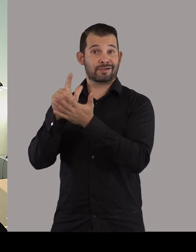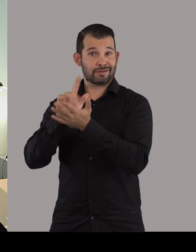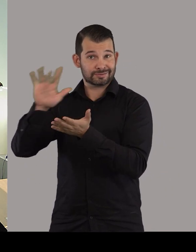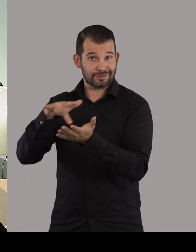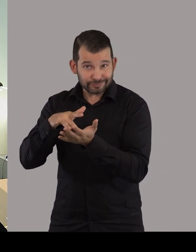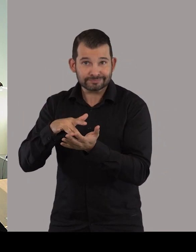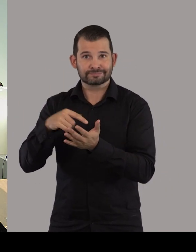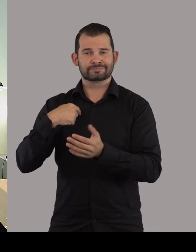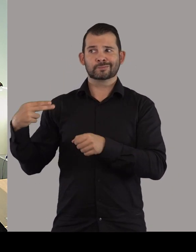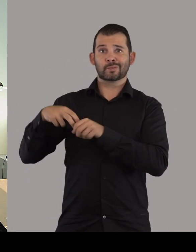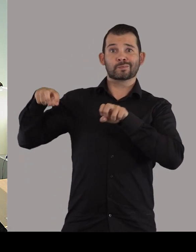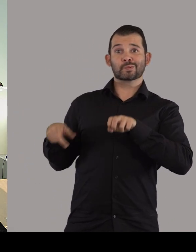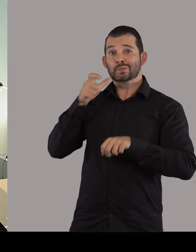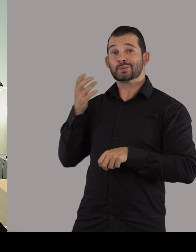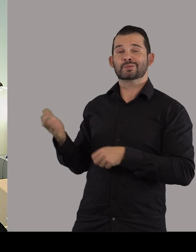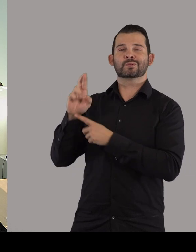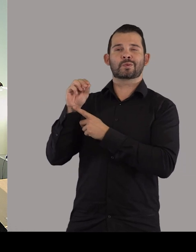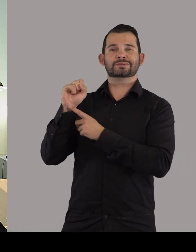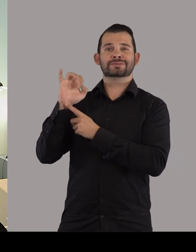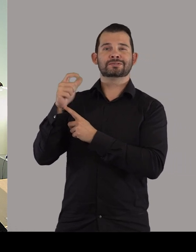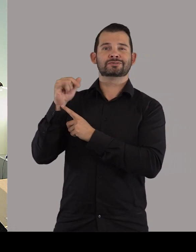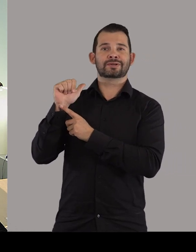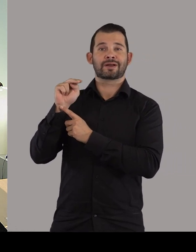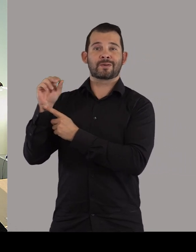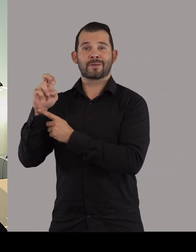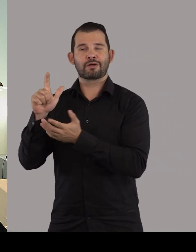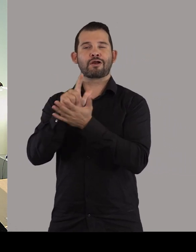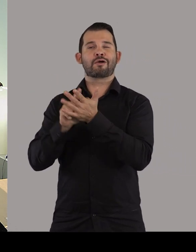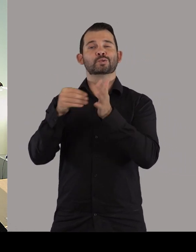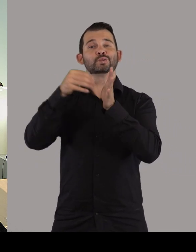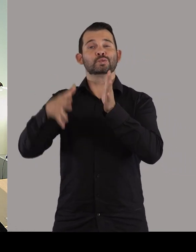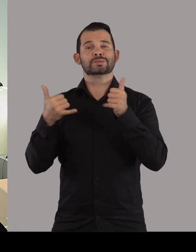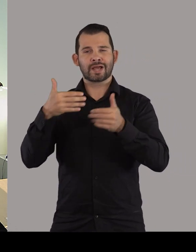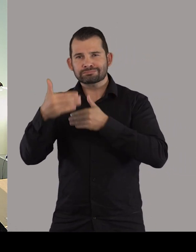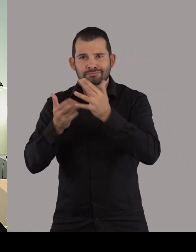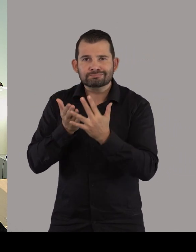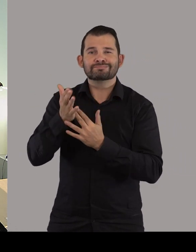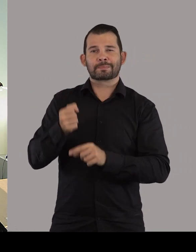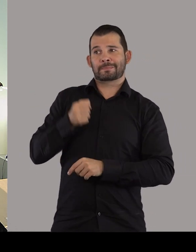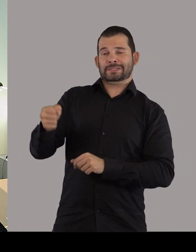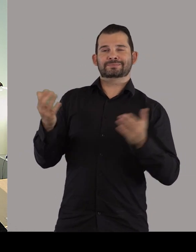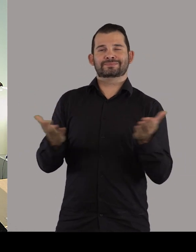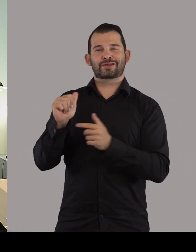and I am joined by Rosie Giannone, a law student completing a placement at ARCH.